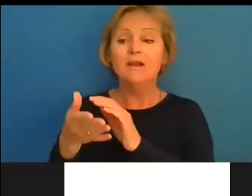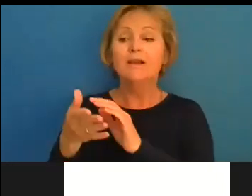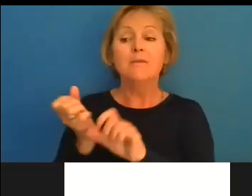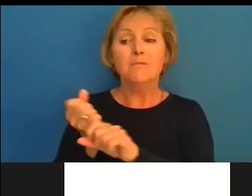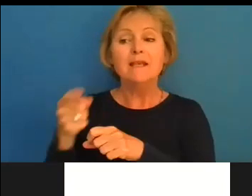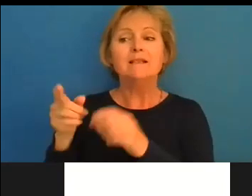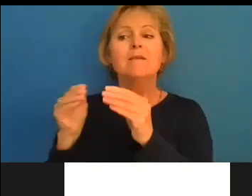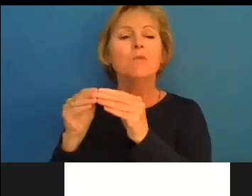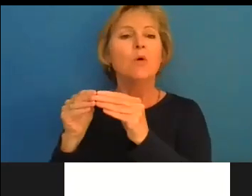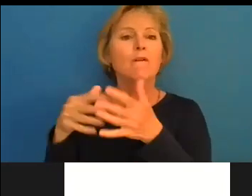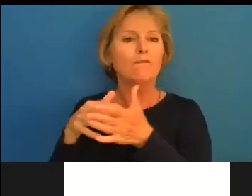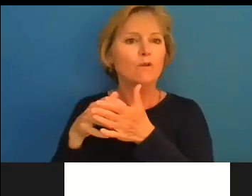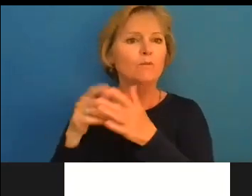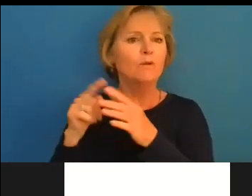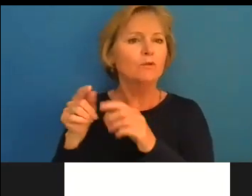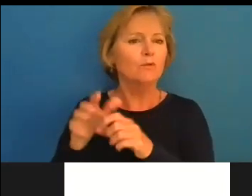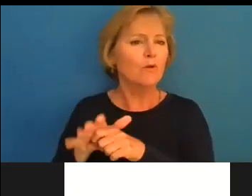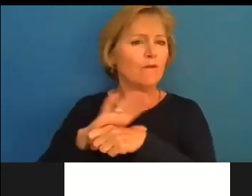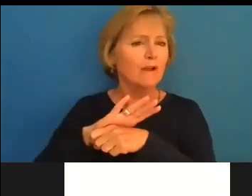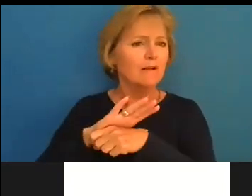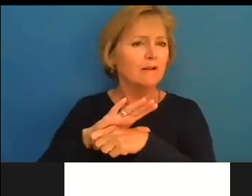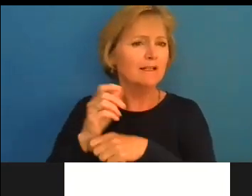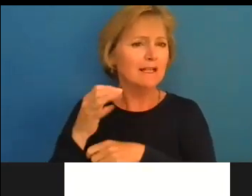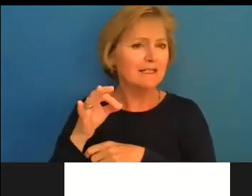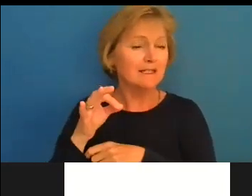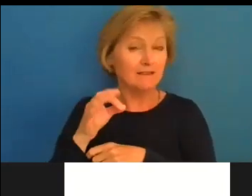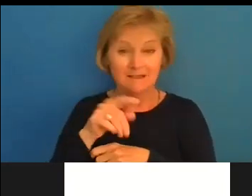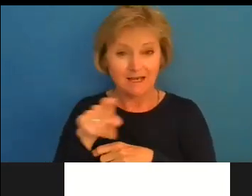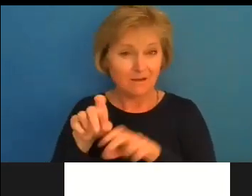Is there anyone on the panel who would like to comment on this?